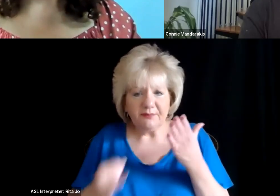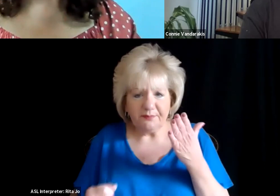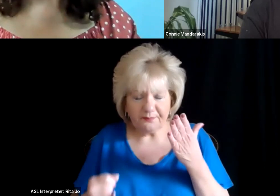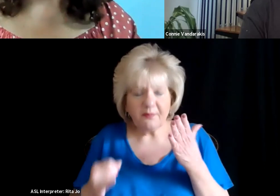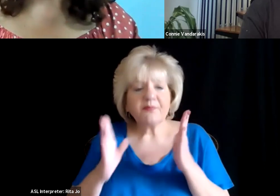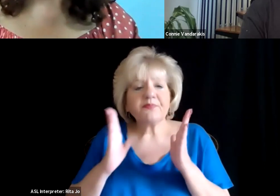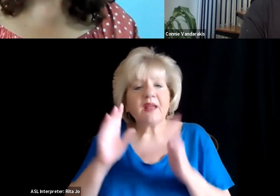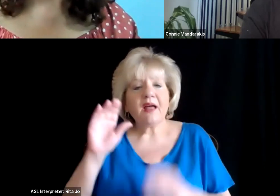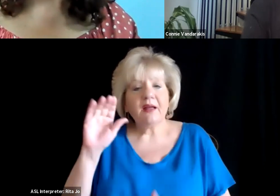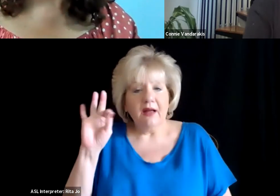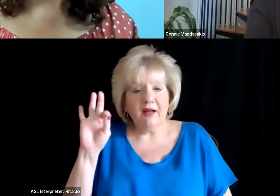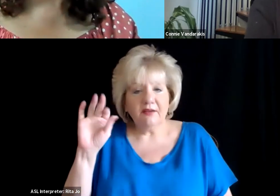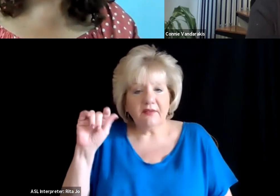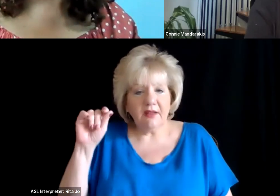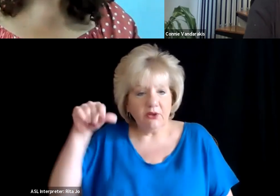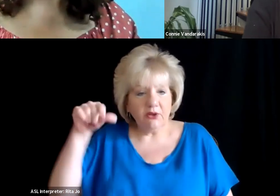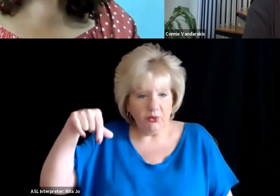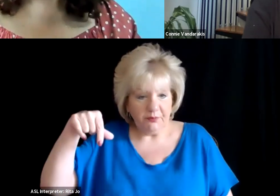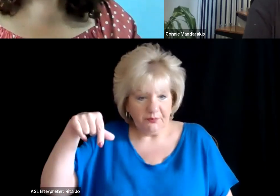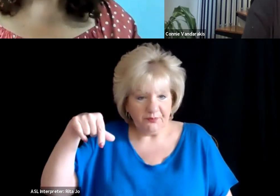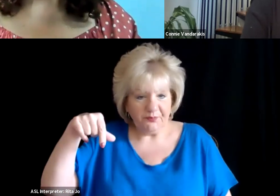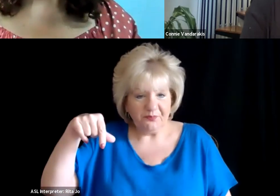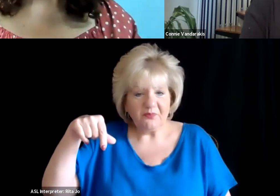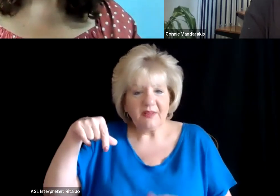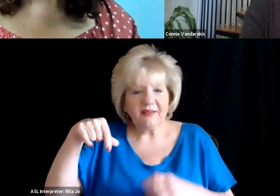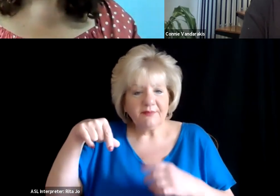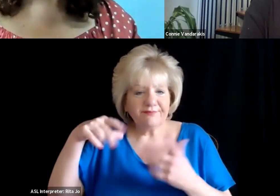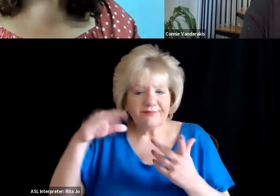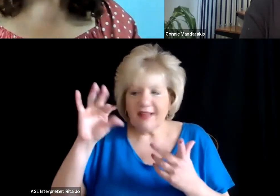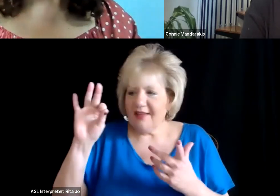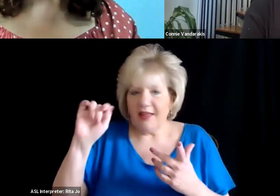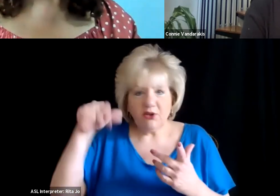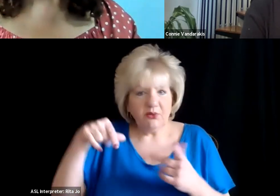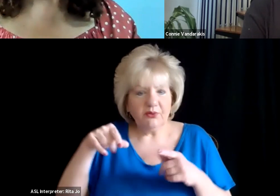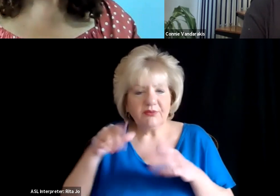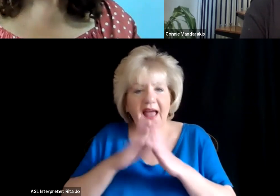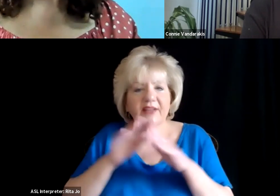questions or questions to ask during this IEP process.